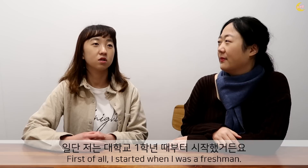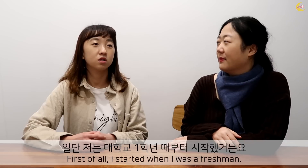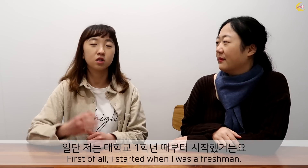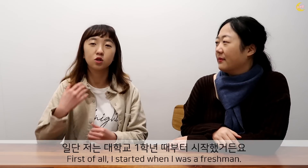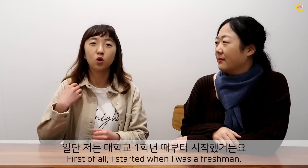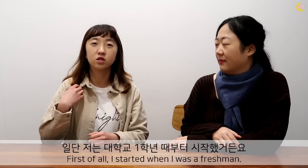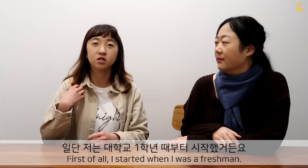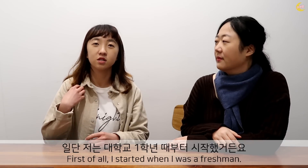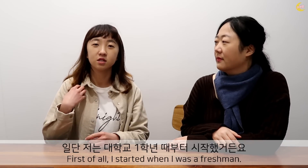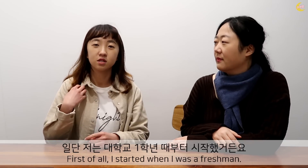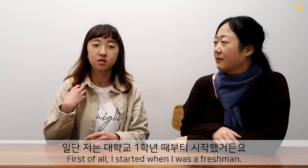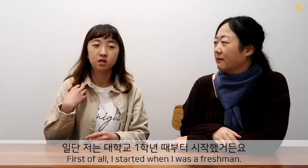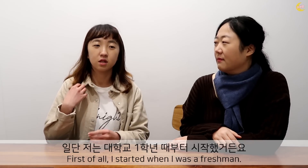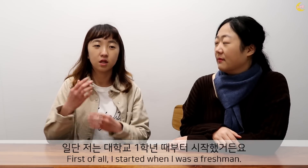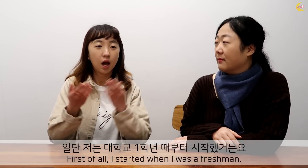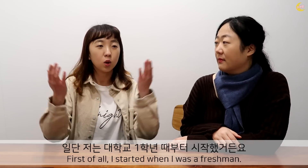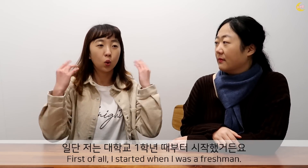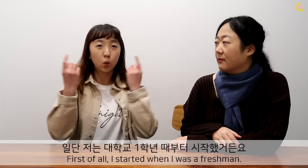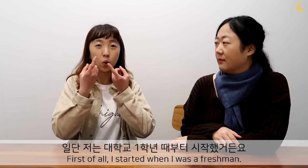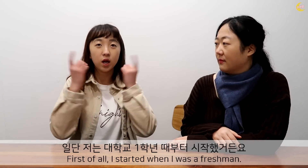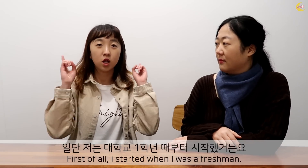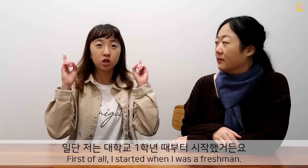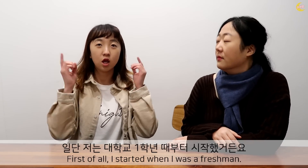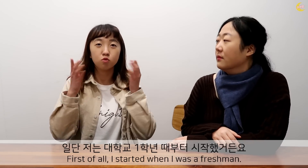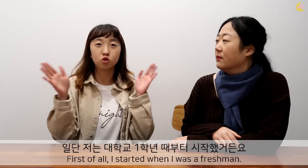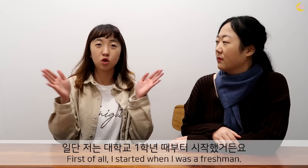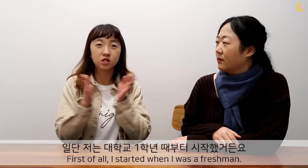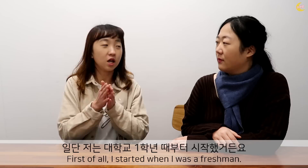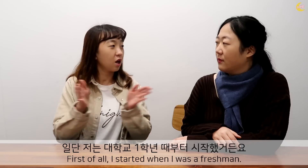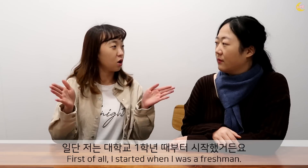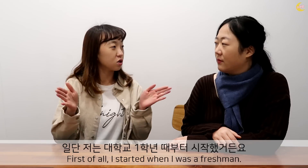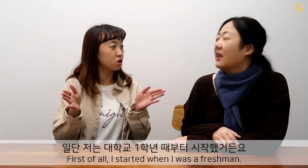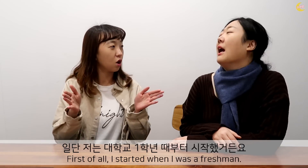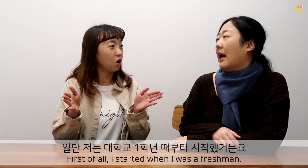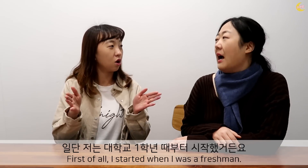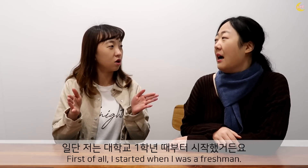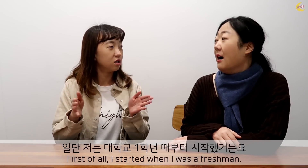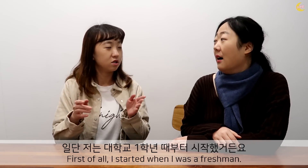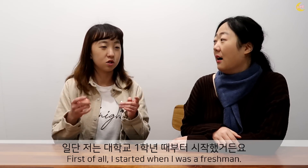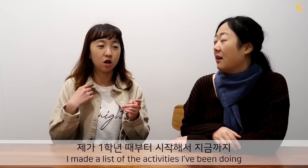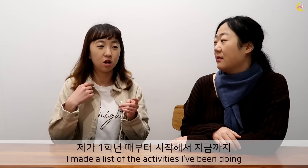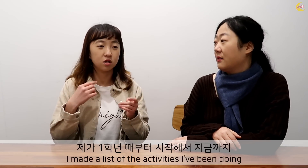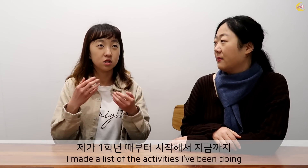First of all, I started when I was a freshman.